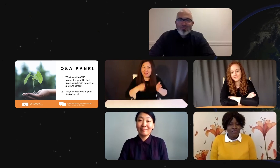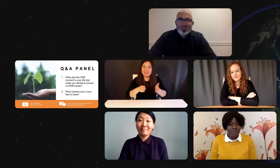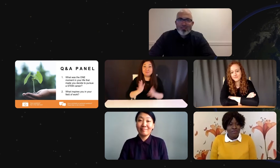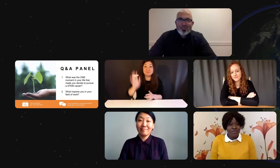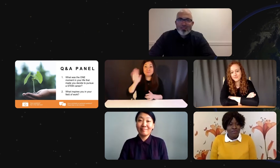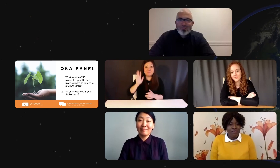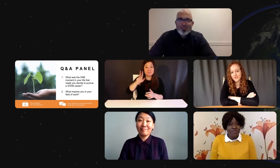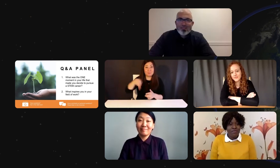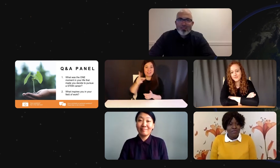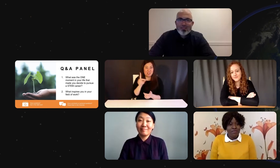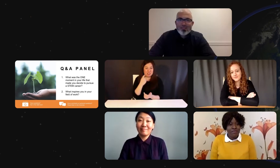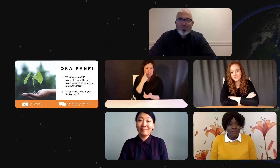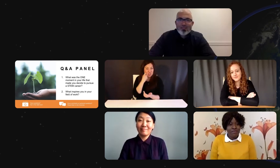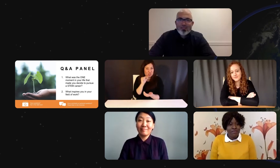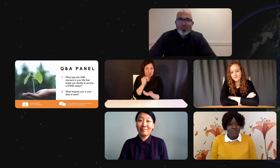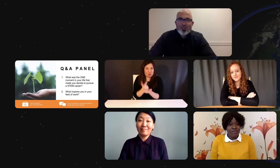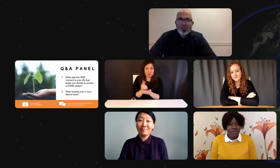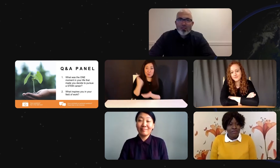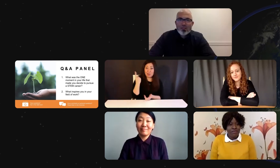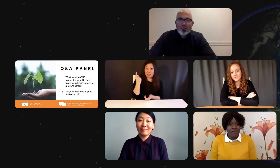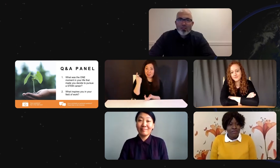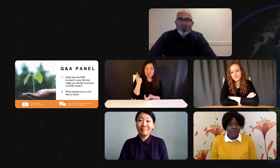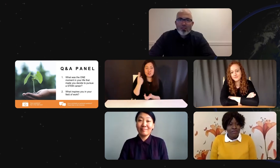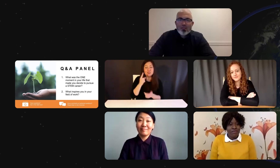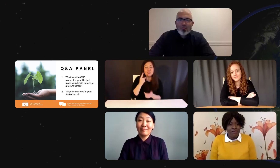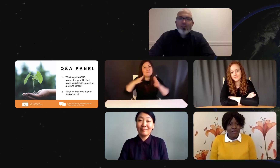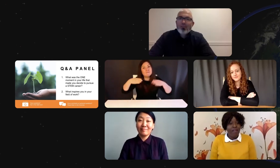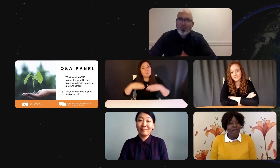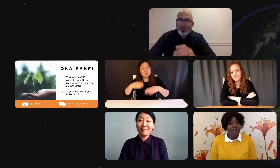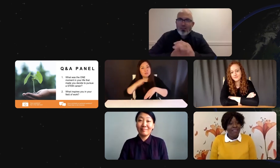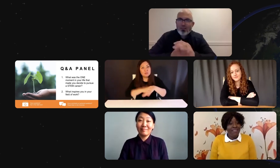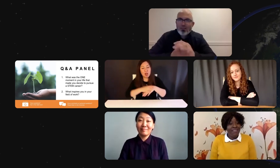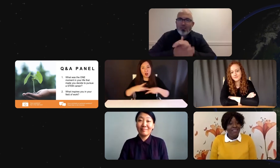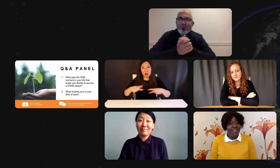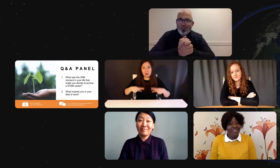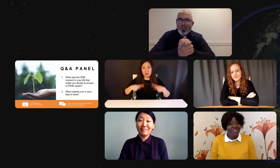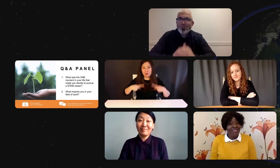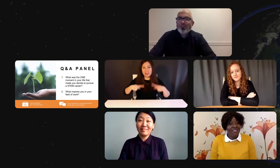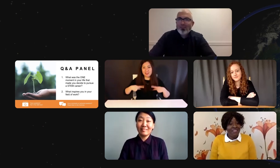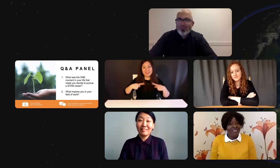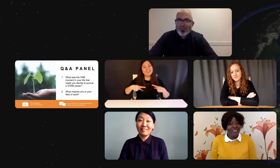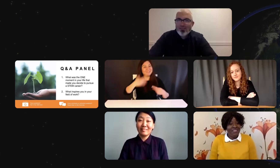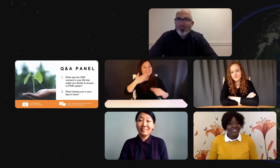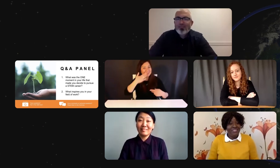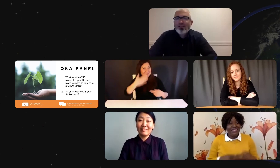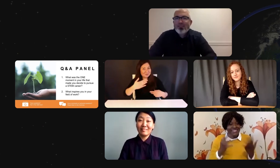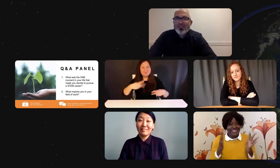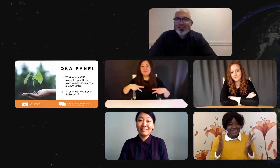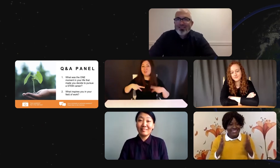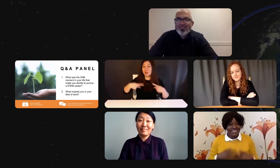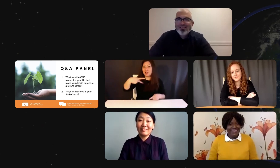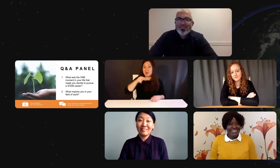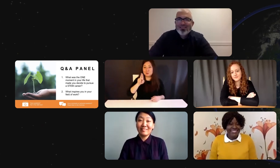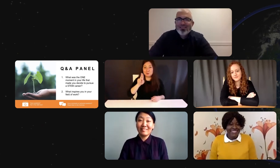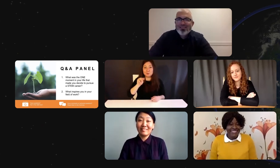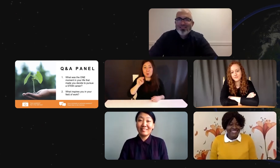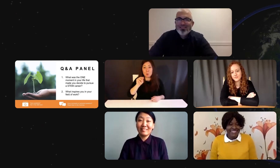plan. I just graduated with my PhD last year.